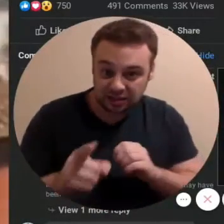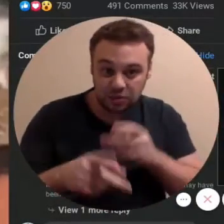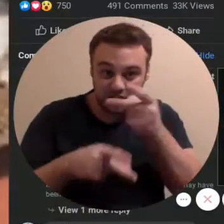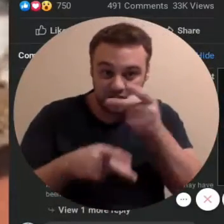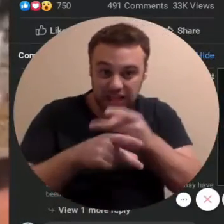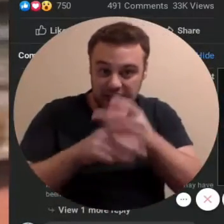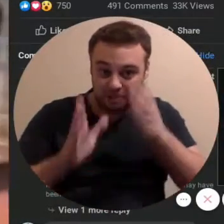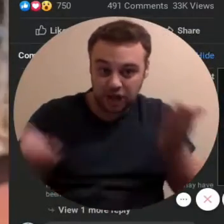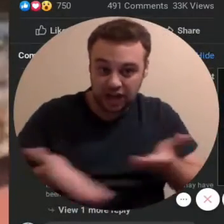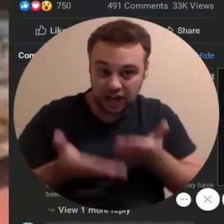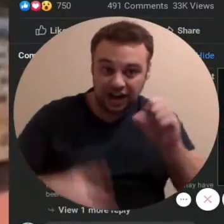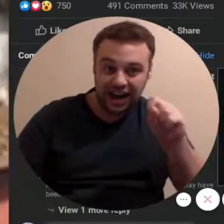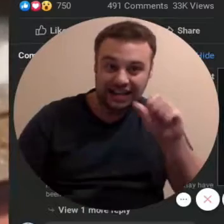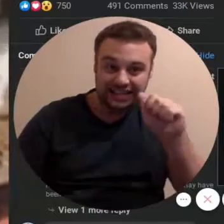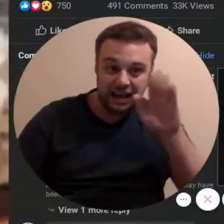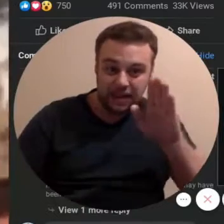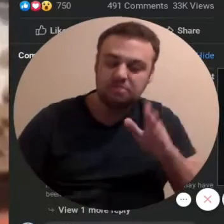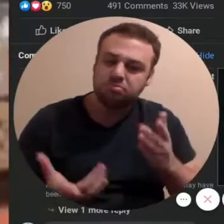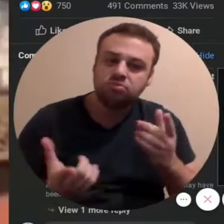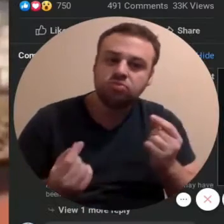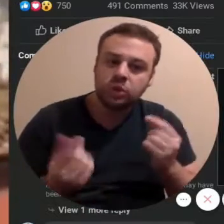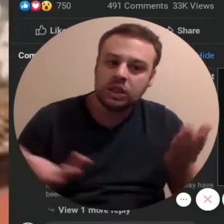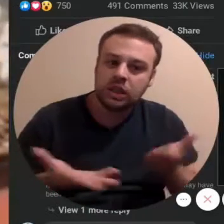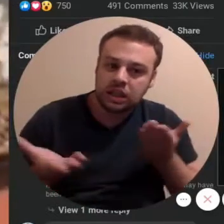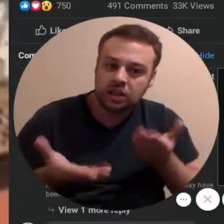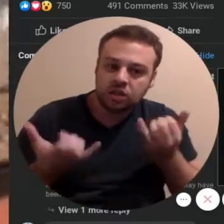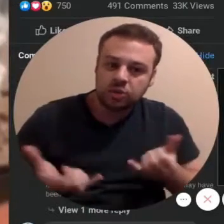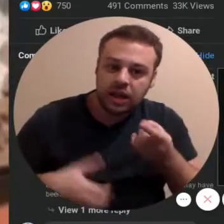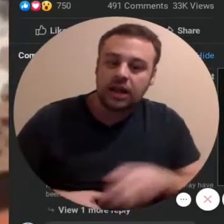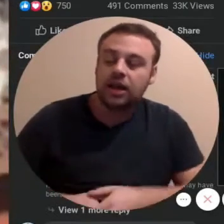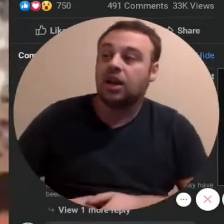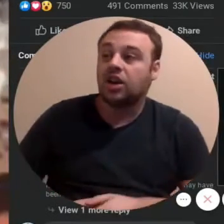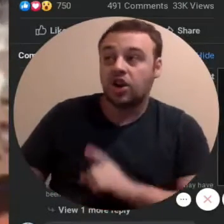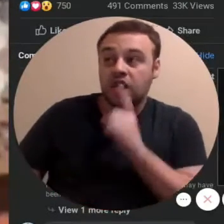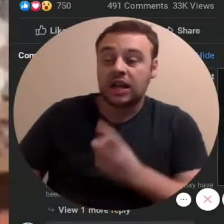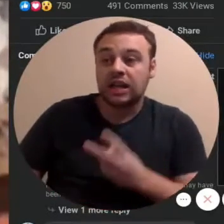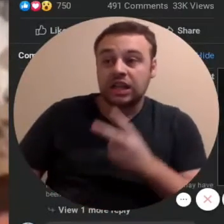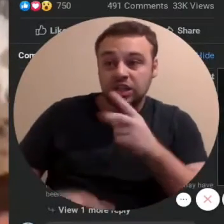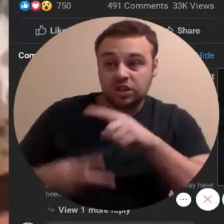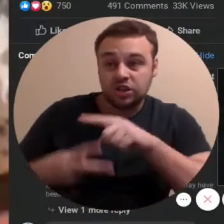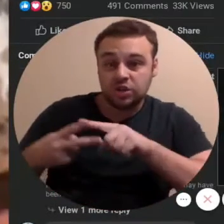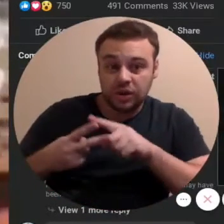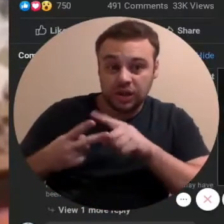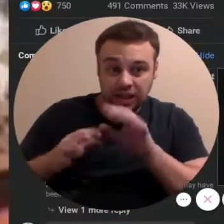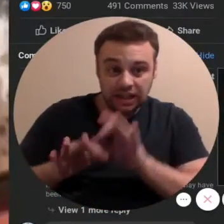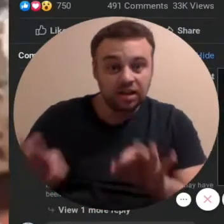Janice: Well, I was thinking about two things in particular. Obviously, everybody loves our sloth, Pedro. So, I thought it would be a fun opportunity